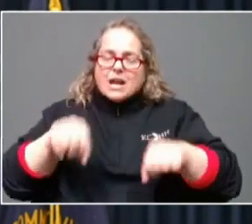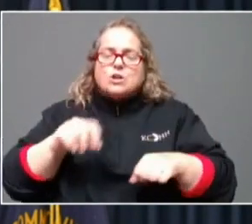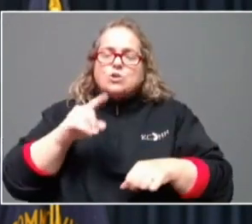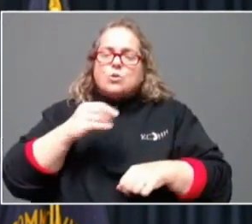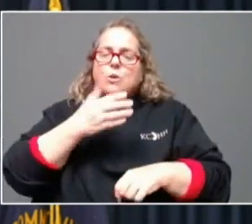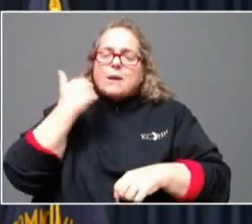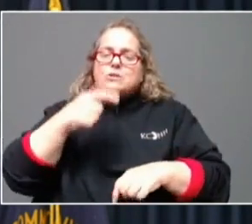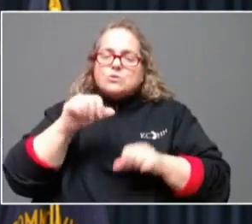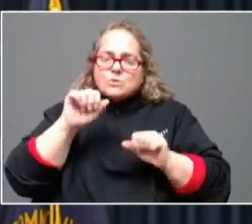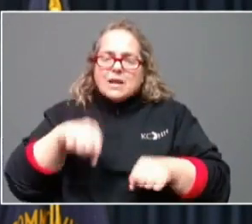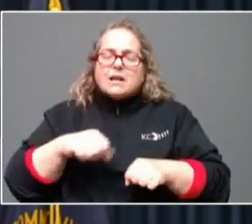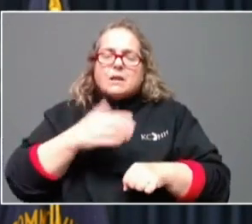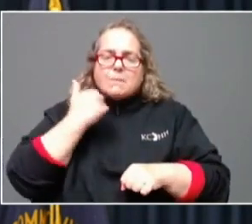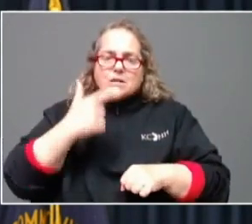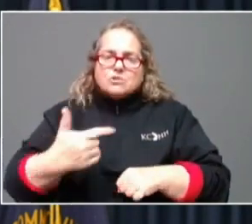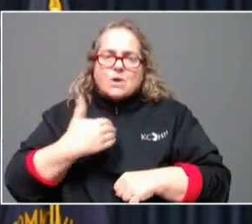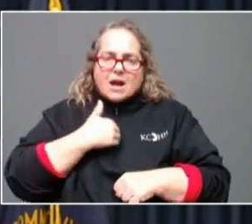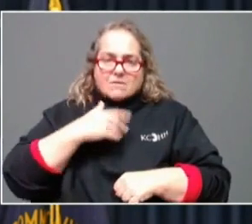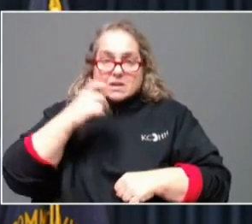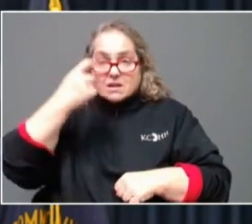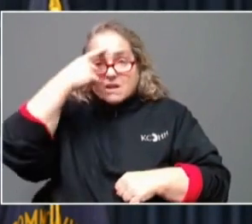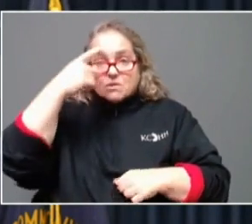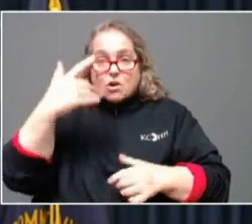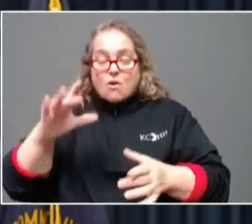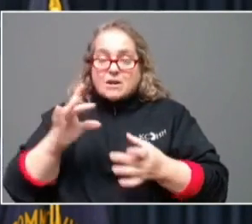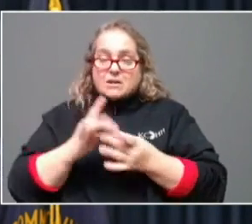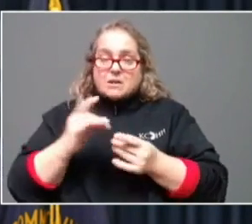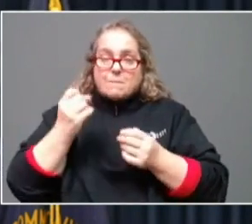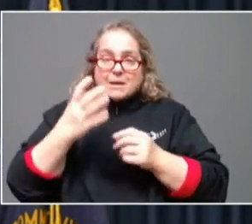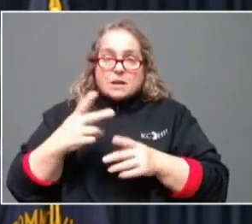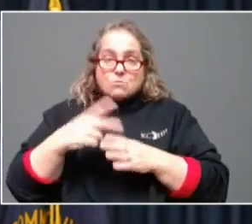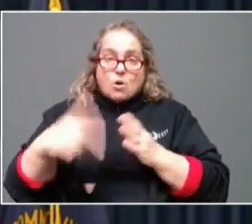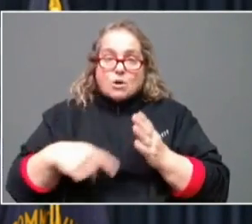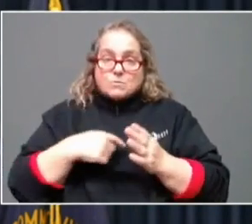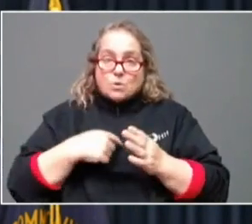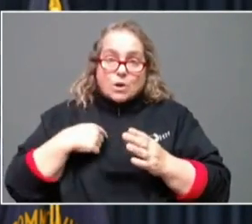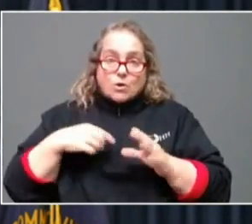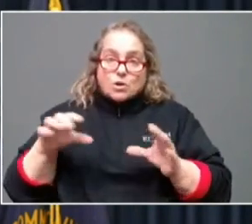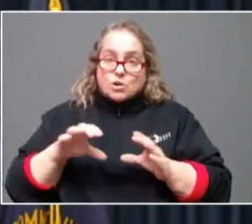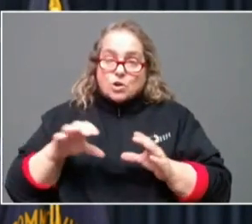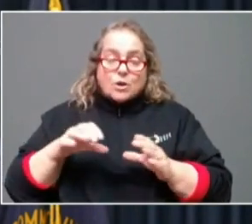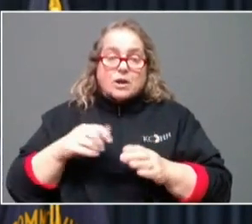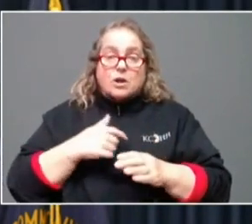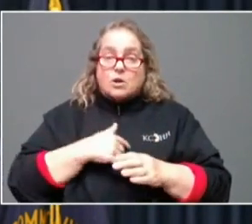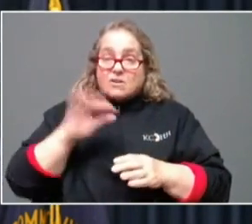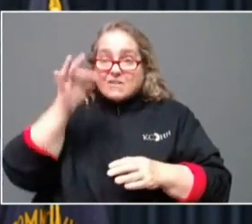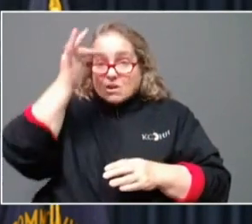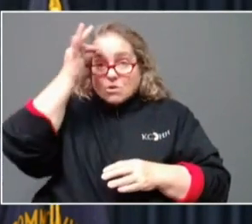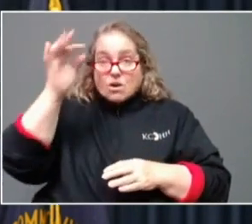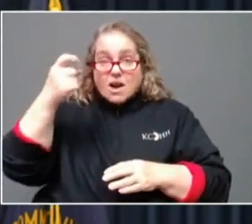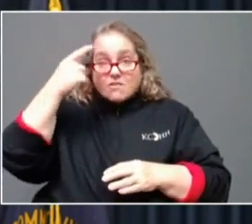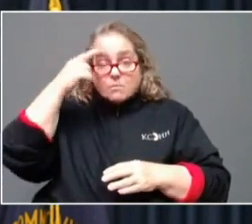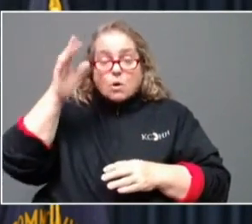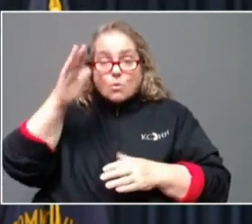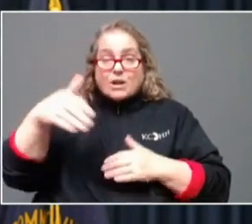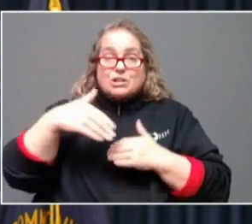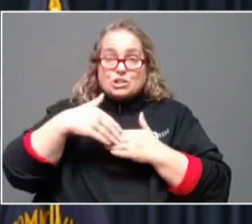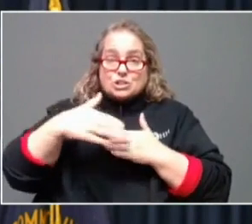The Governor has already outlined the many programs that we're doing. We are the federal government is going to ship out a lot of kn 90 five's and make them